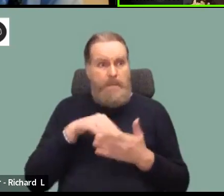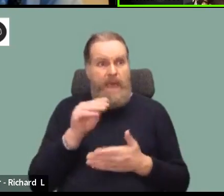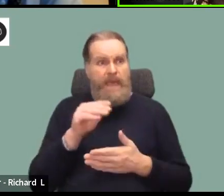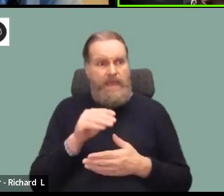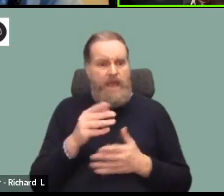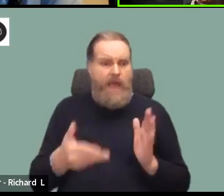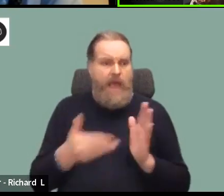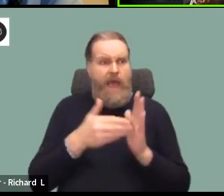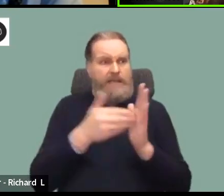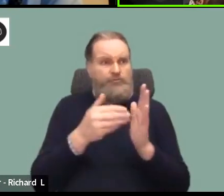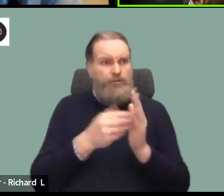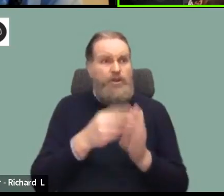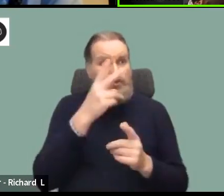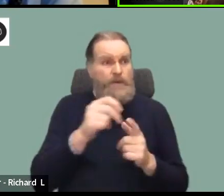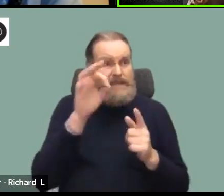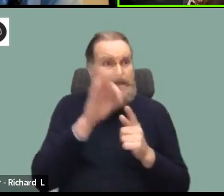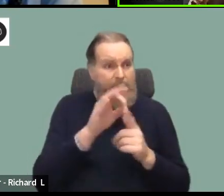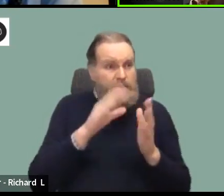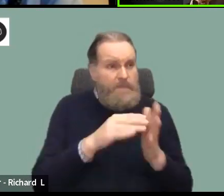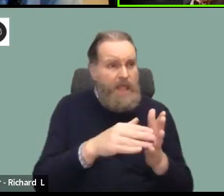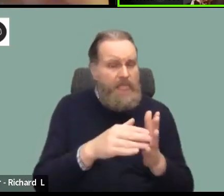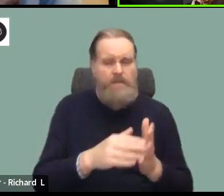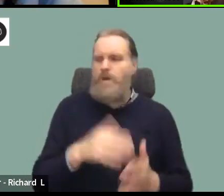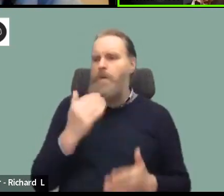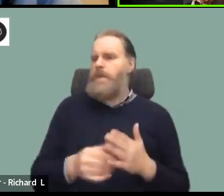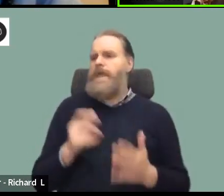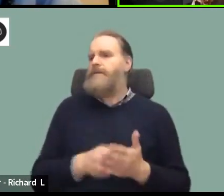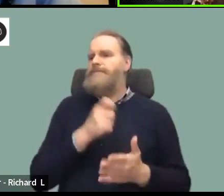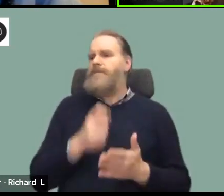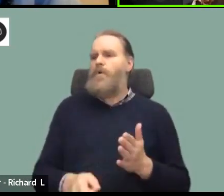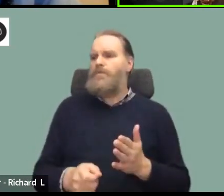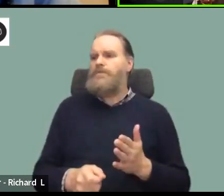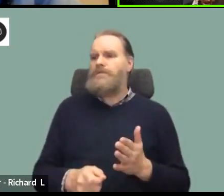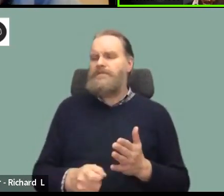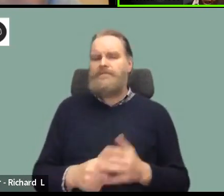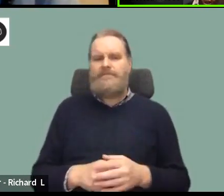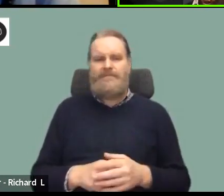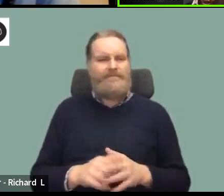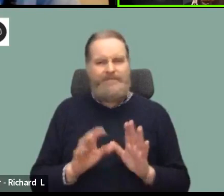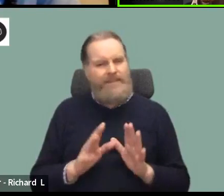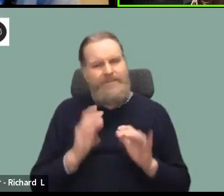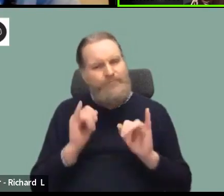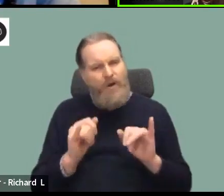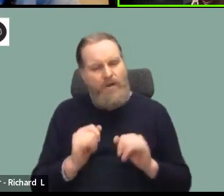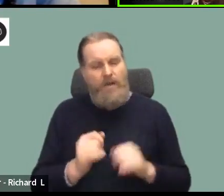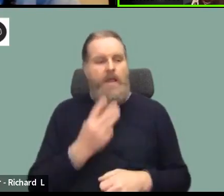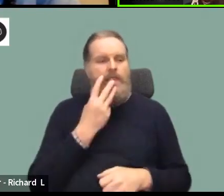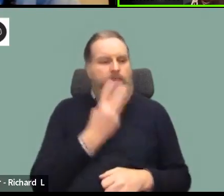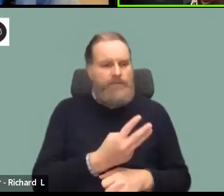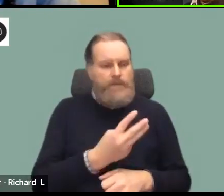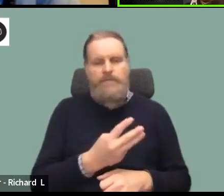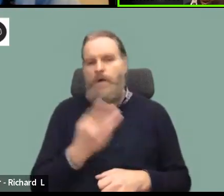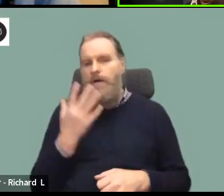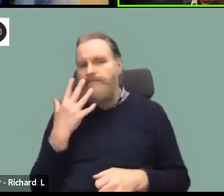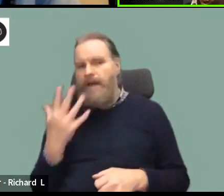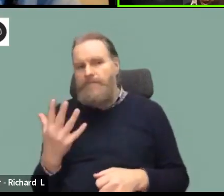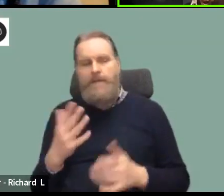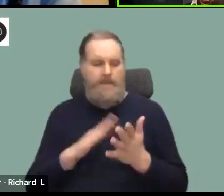pound pounds per calendar month well clearly I think Marks explain that's not the case. Been painting for years so strike Been painting for years straight up fun should be massive.